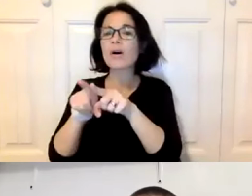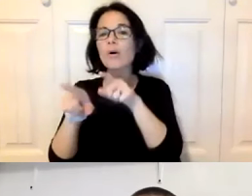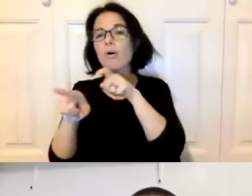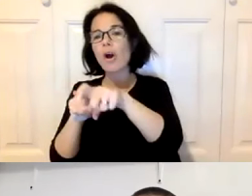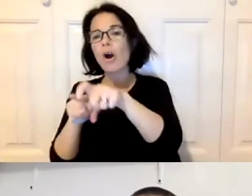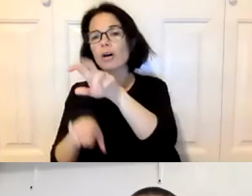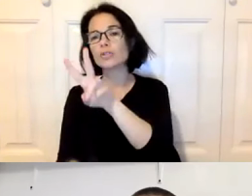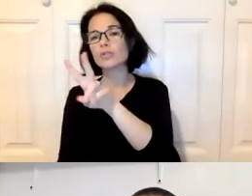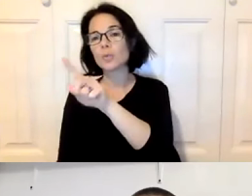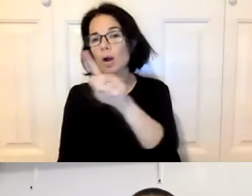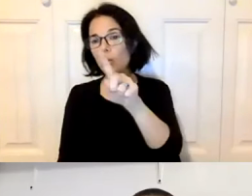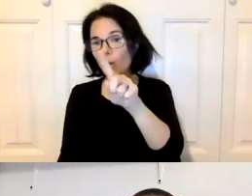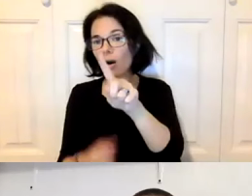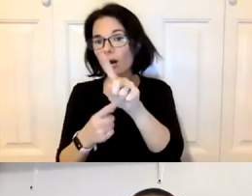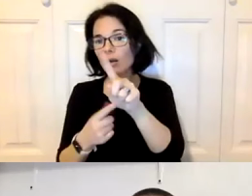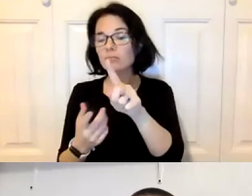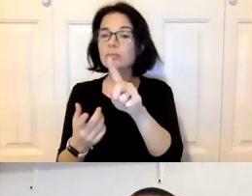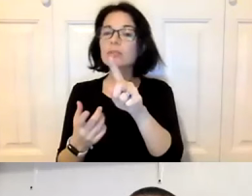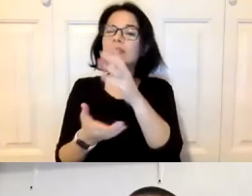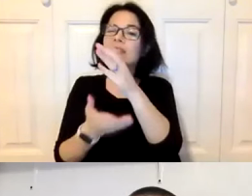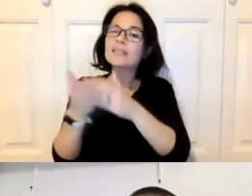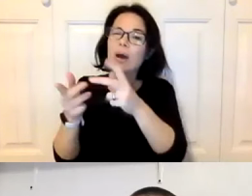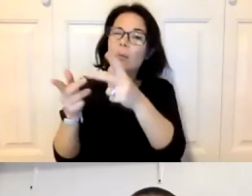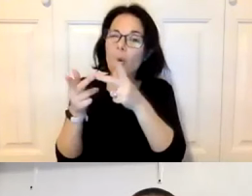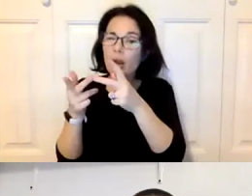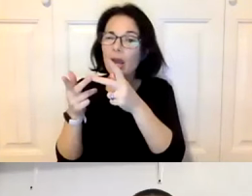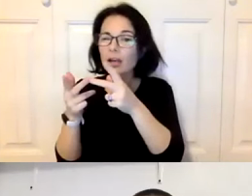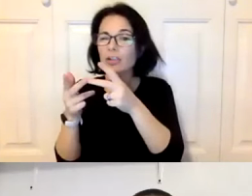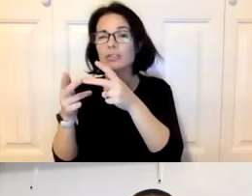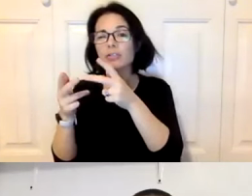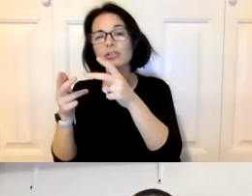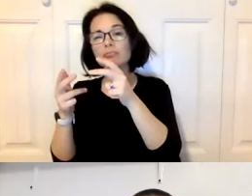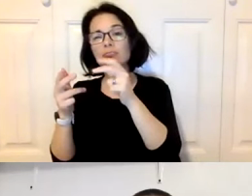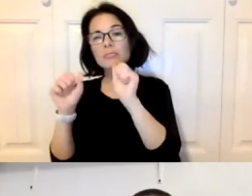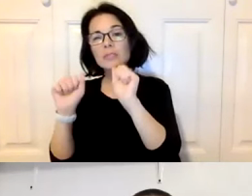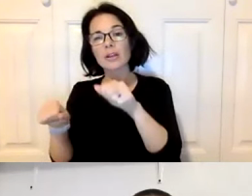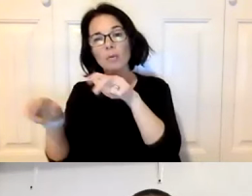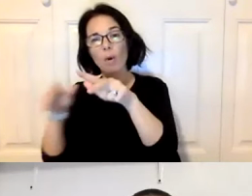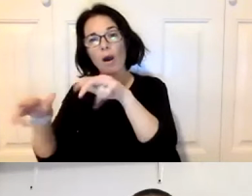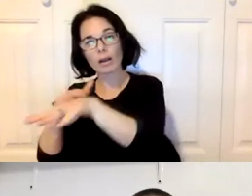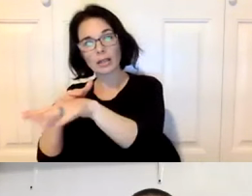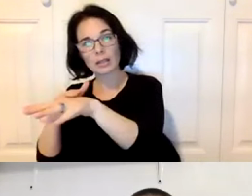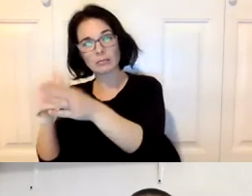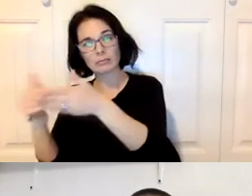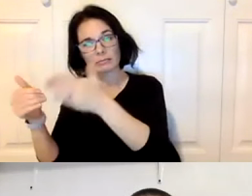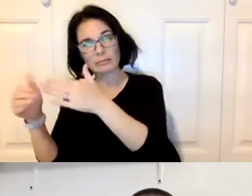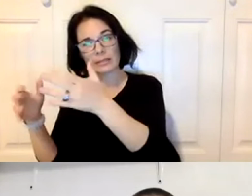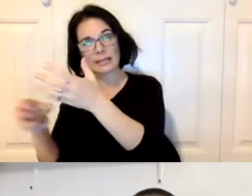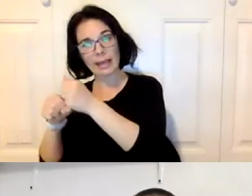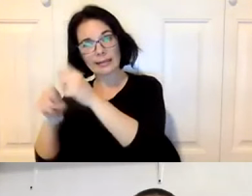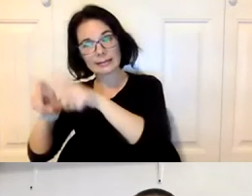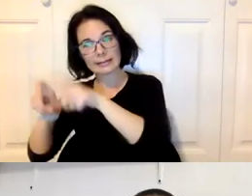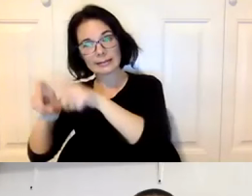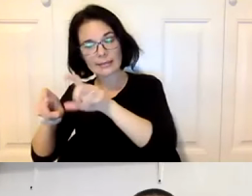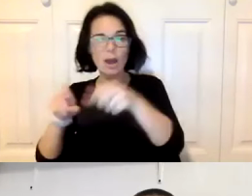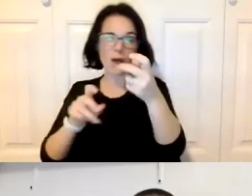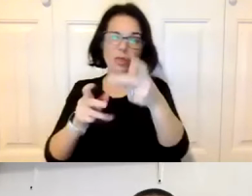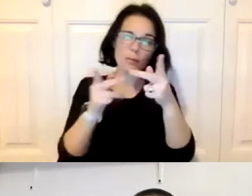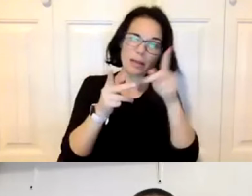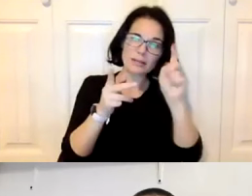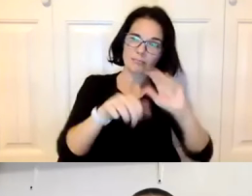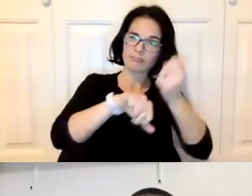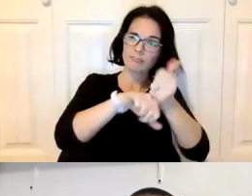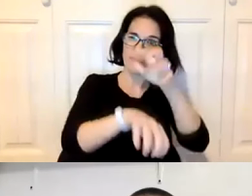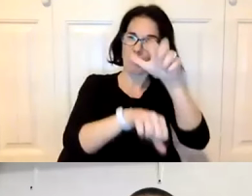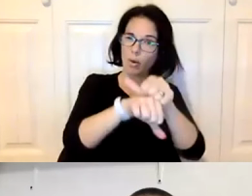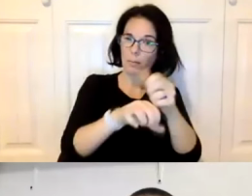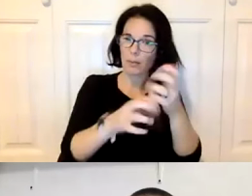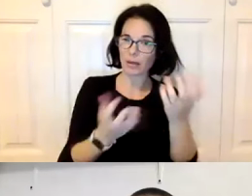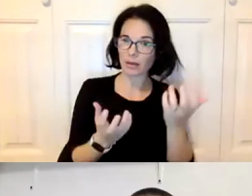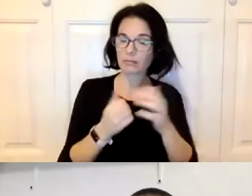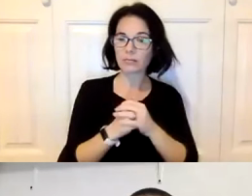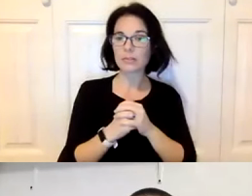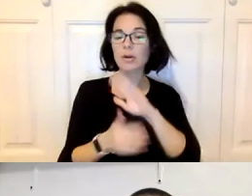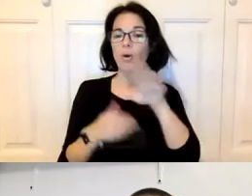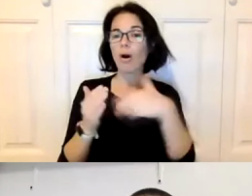that require them. Others are walk-in. There will be contact information for the locations.